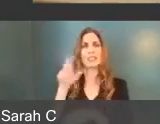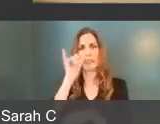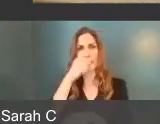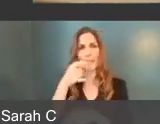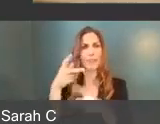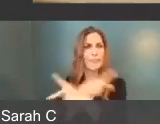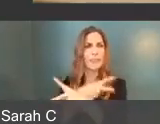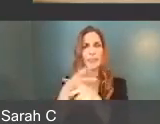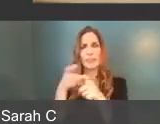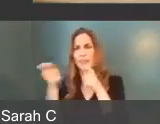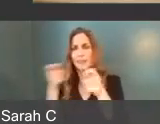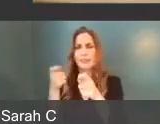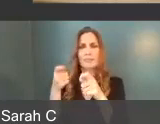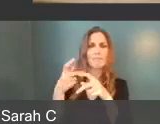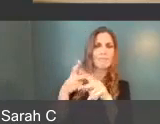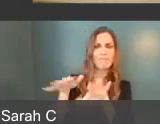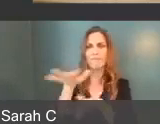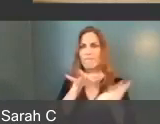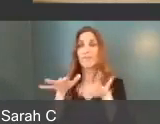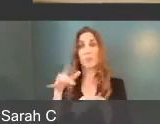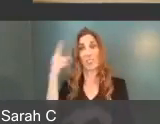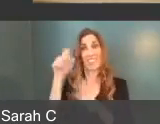you think micromanaging at the state level is an issue and do you think